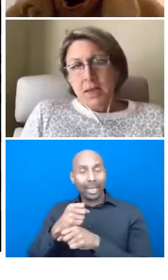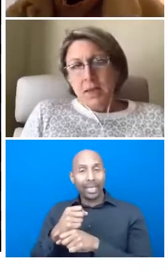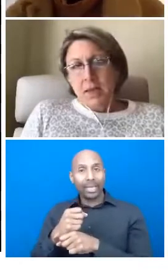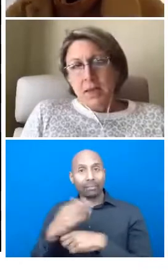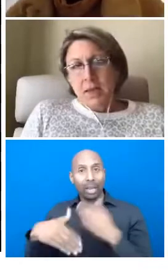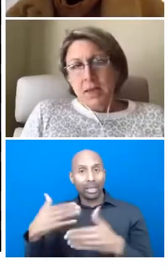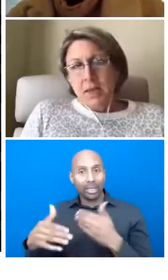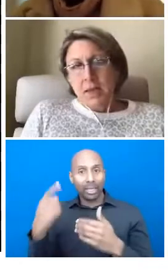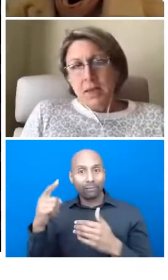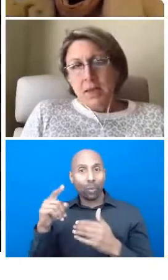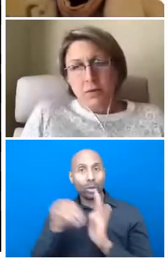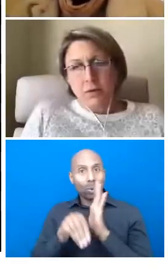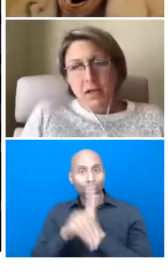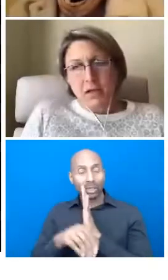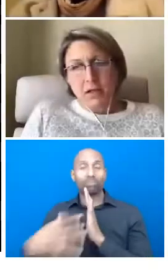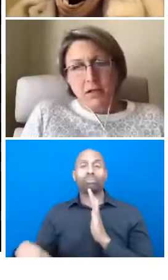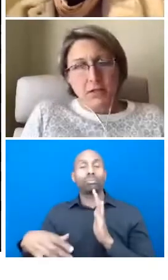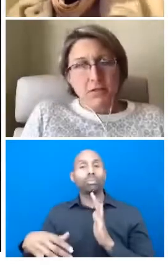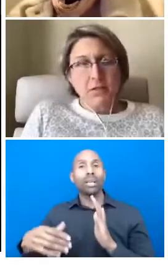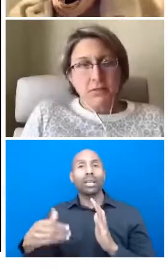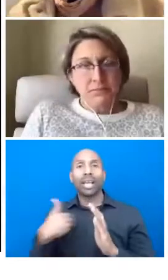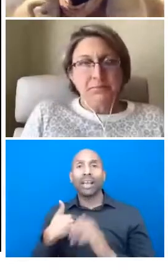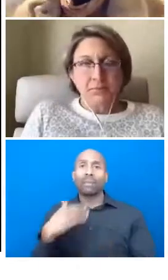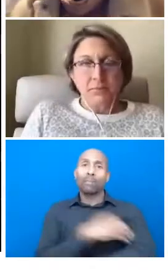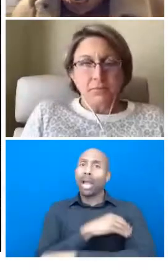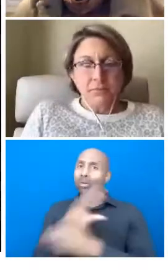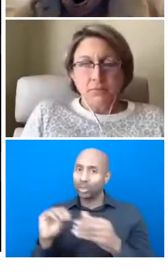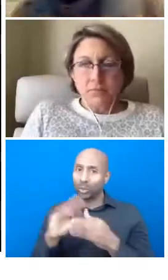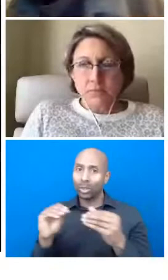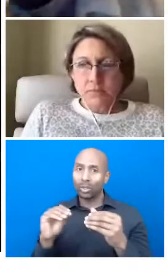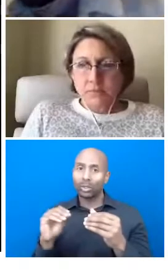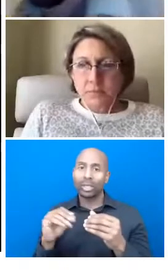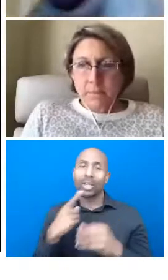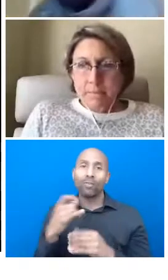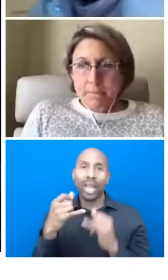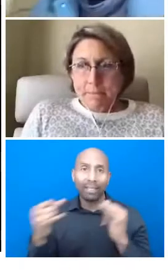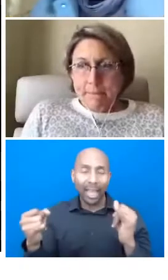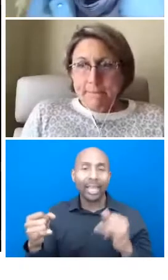and how these redlining maps were created and used. Jeffrey: Yeah.